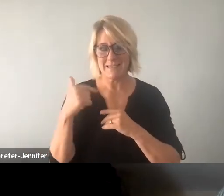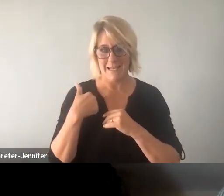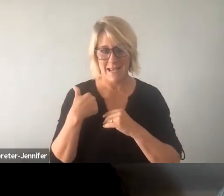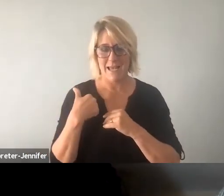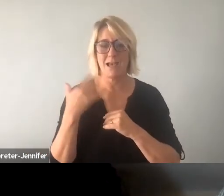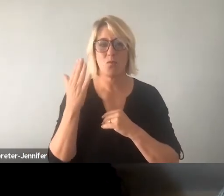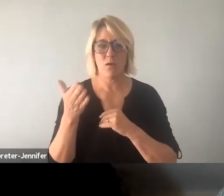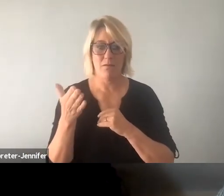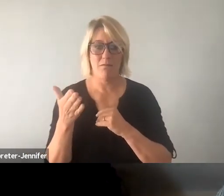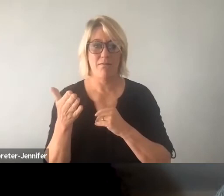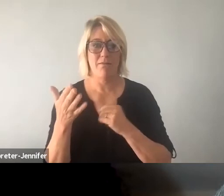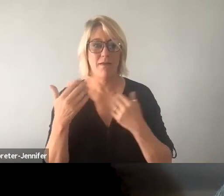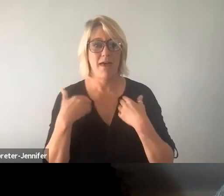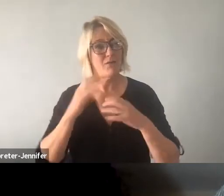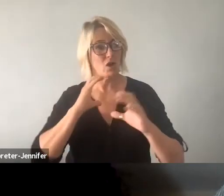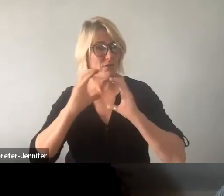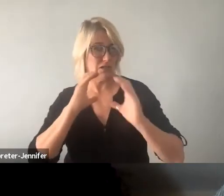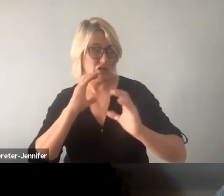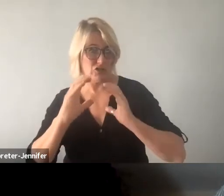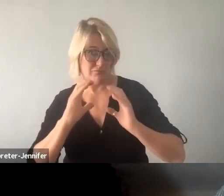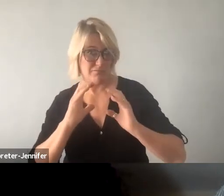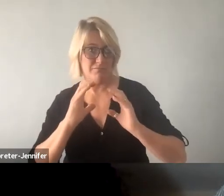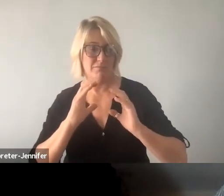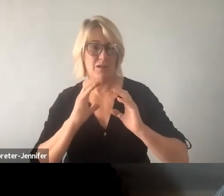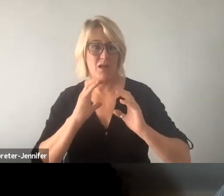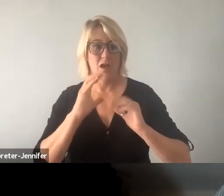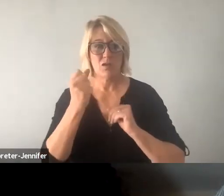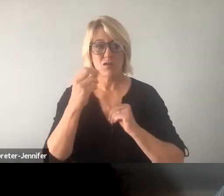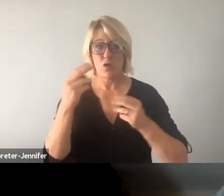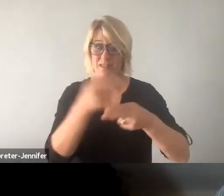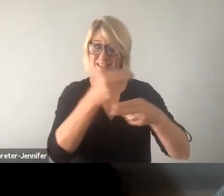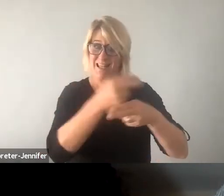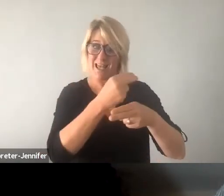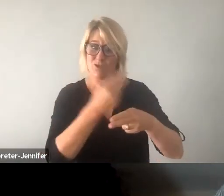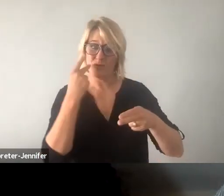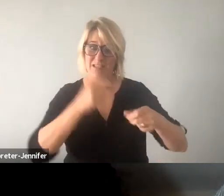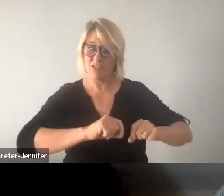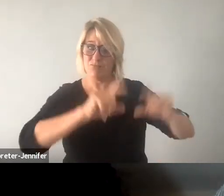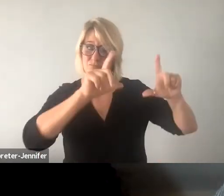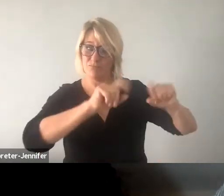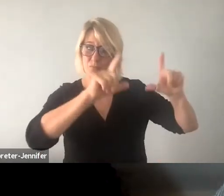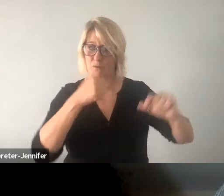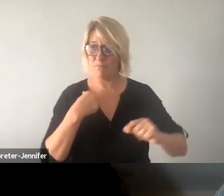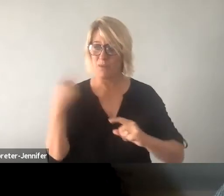my COVID ponytail » Anne: A word about our format today, Nancy and I are going to have a